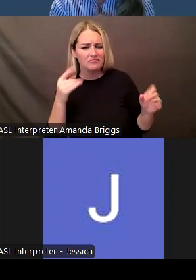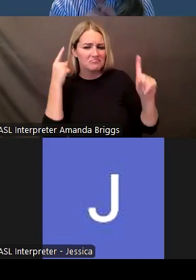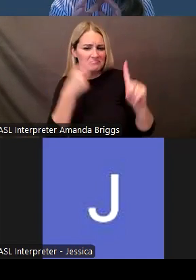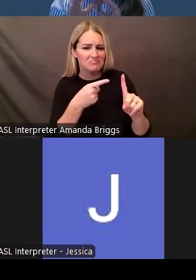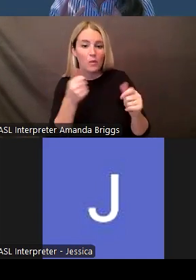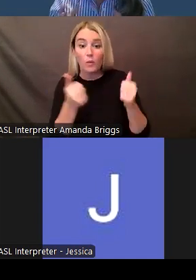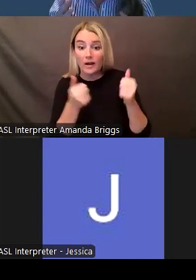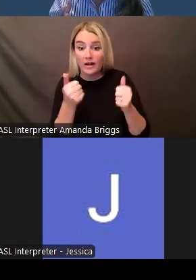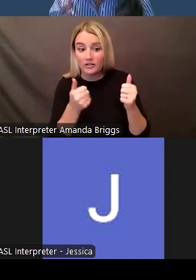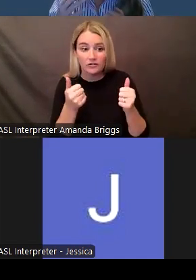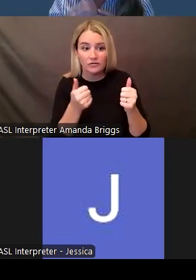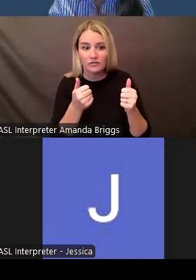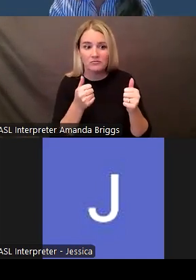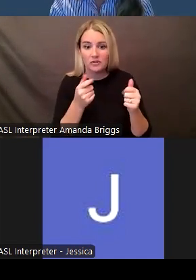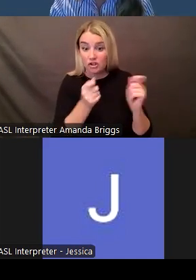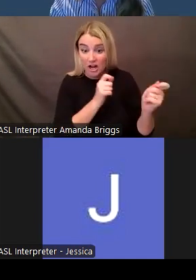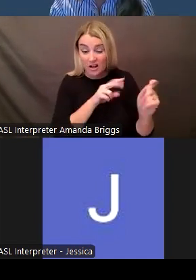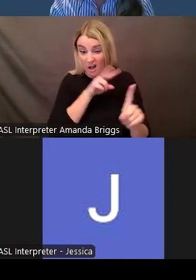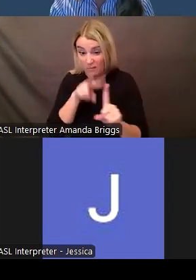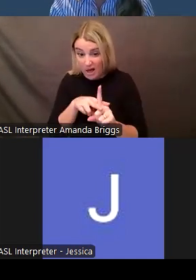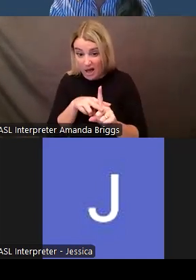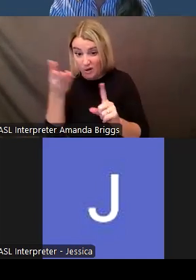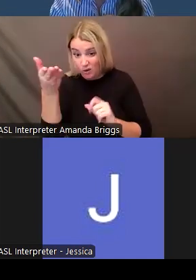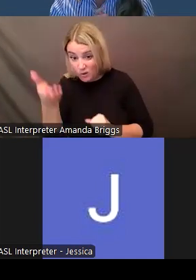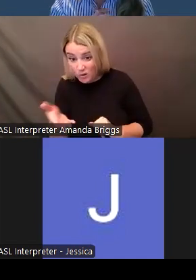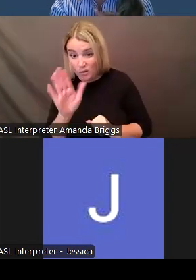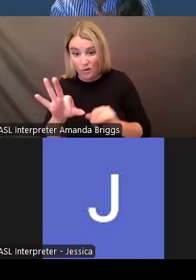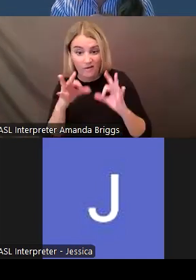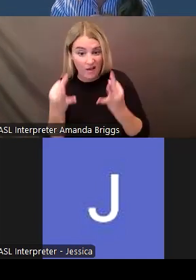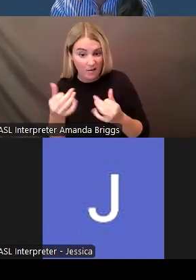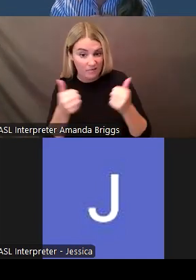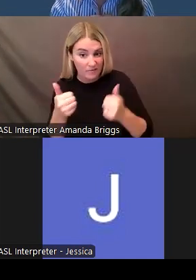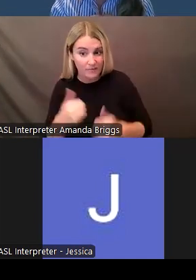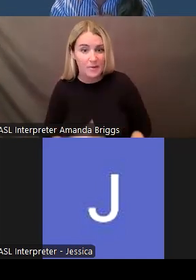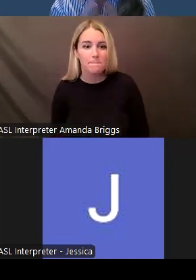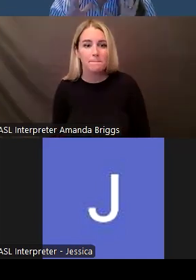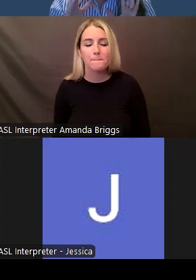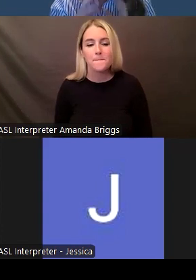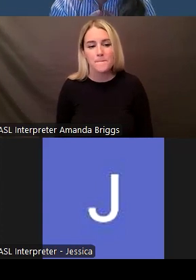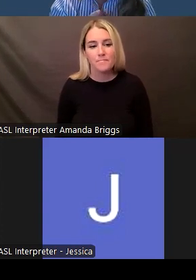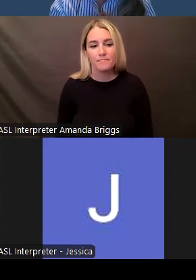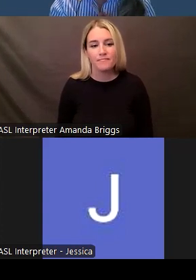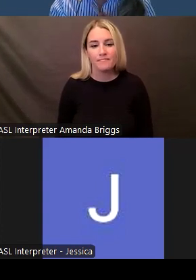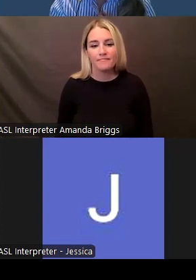we discuss will apply to you or your family member. Many people with disabilities